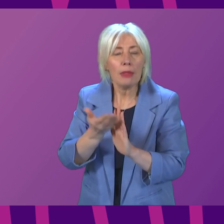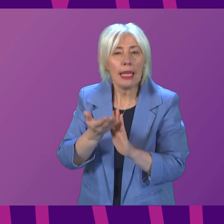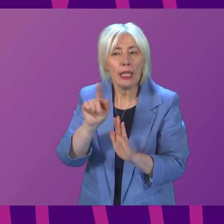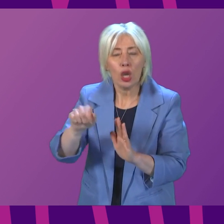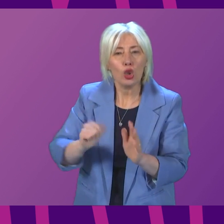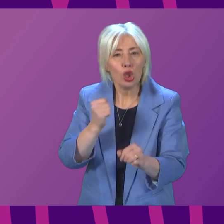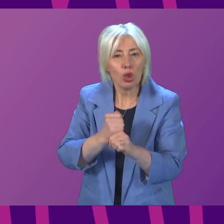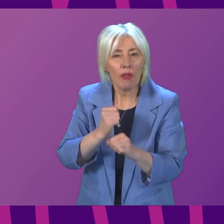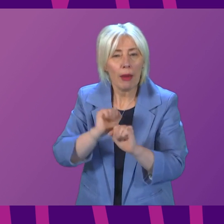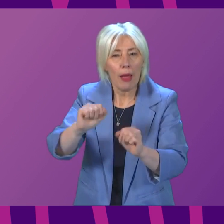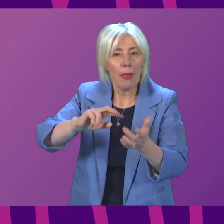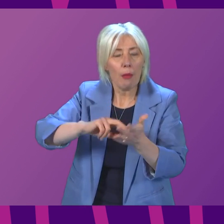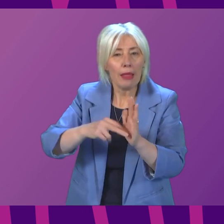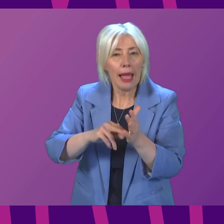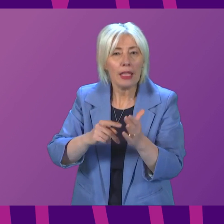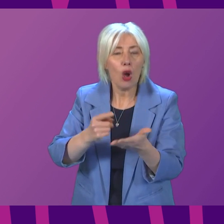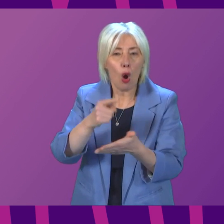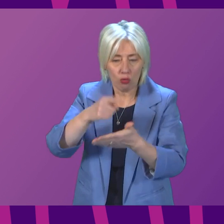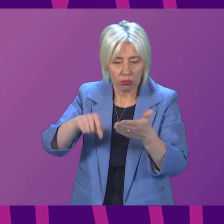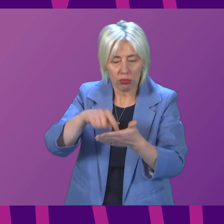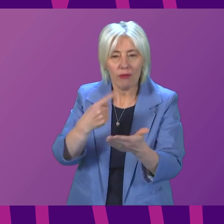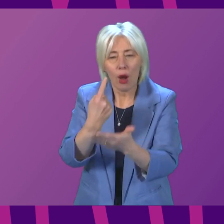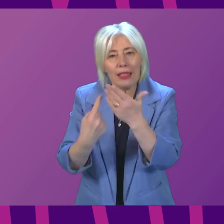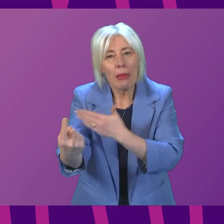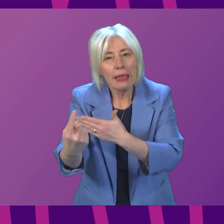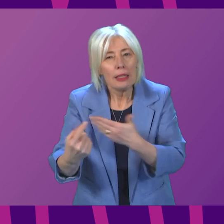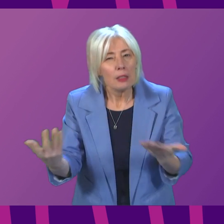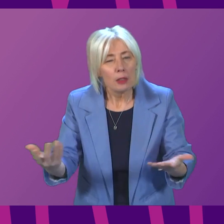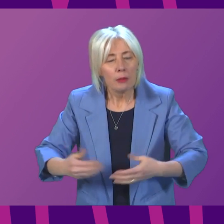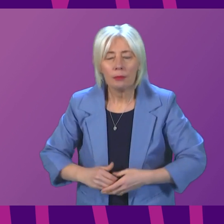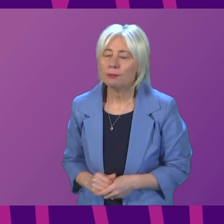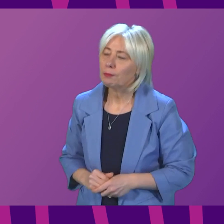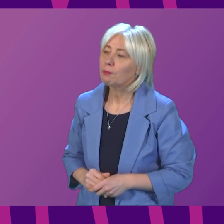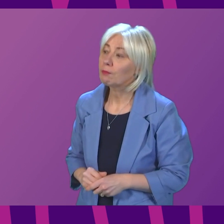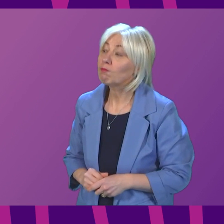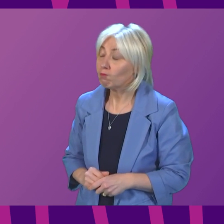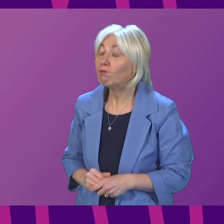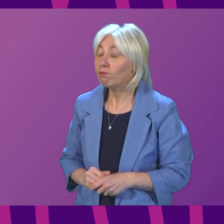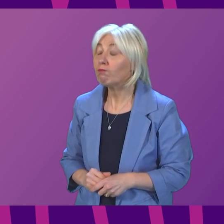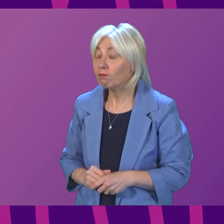plans to hold an independence referendum. We intend to, firstly.